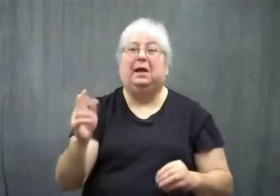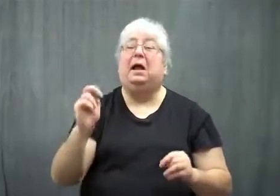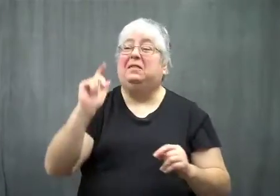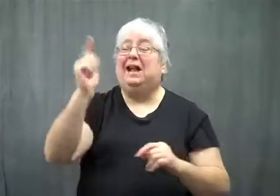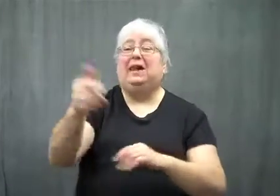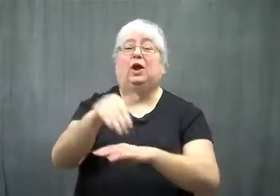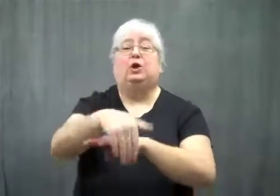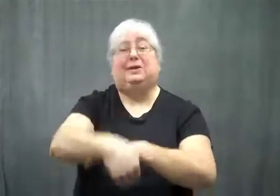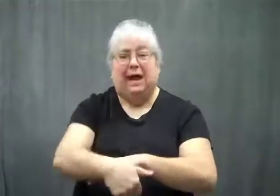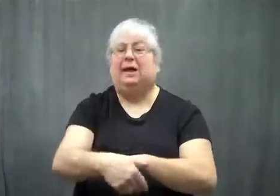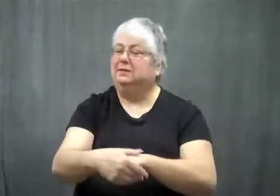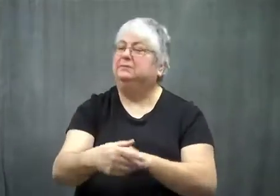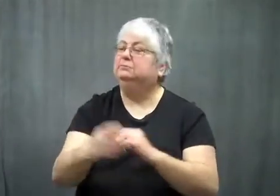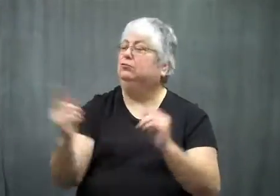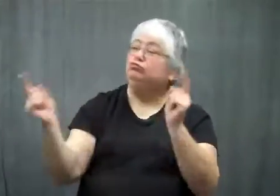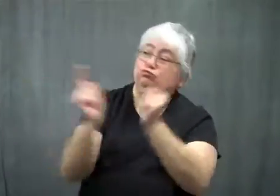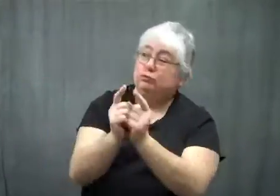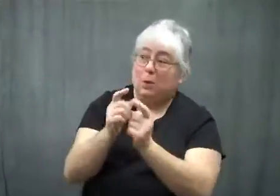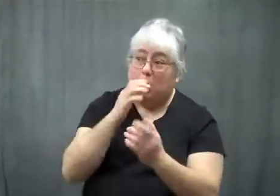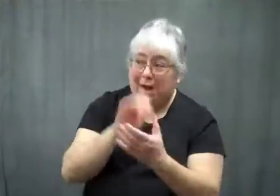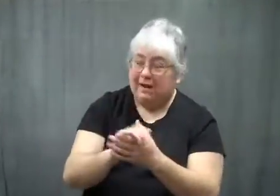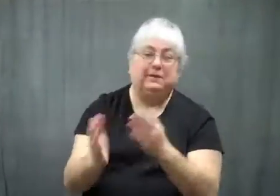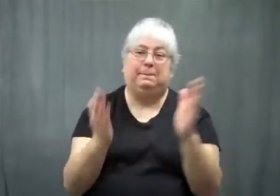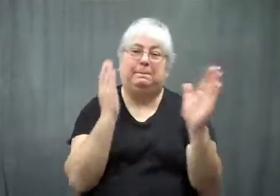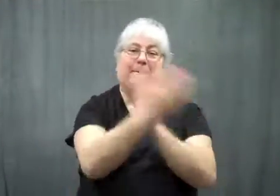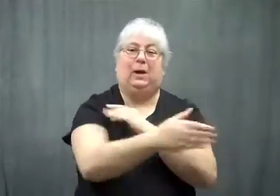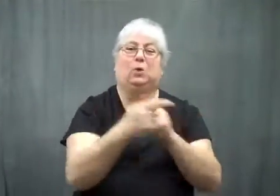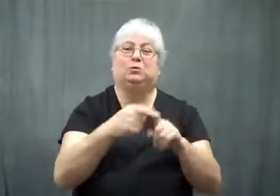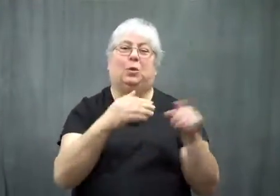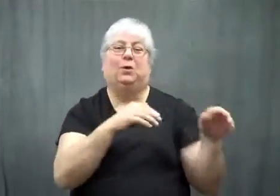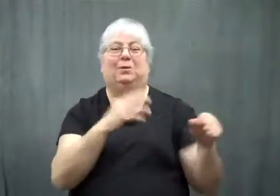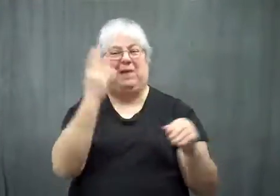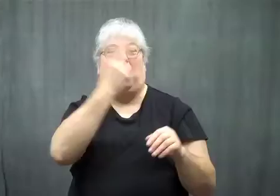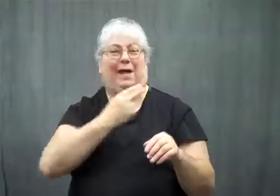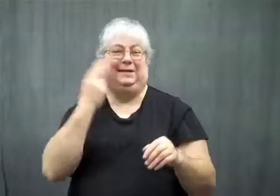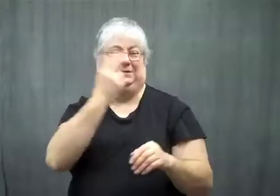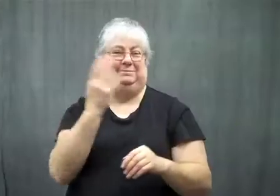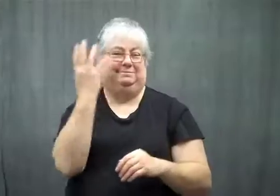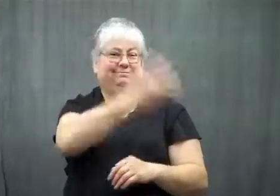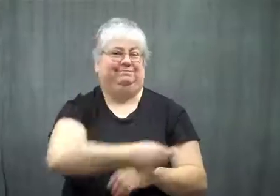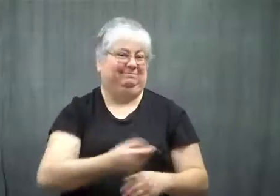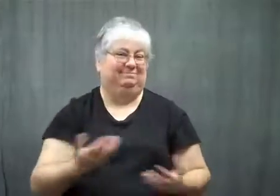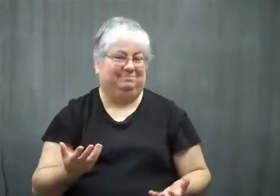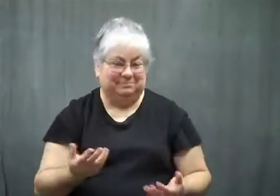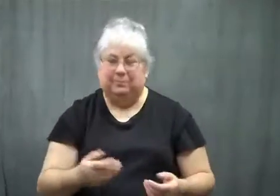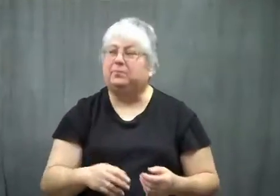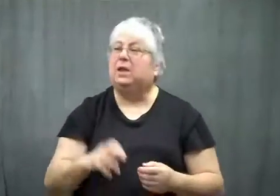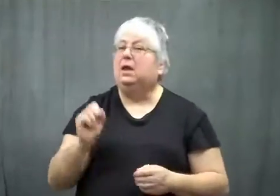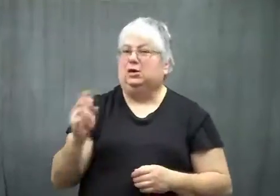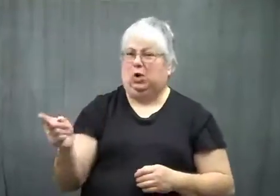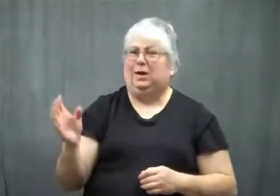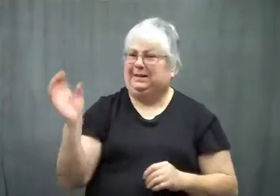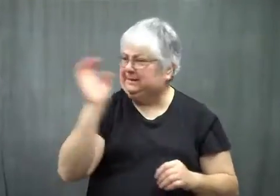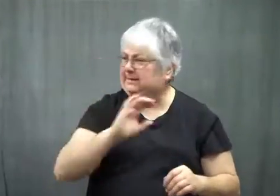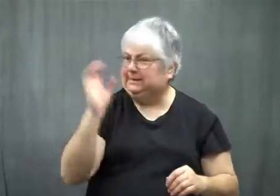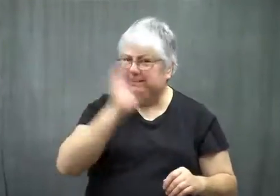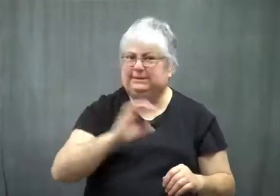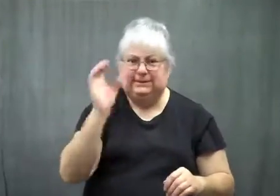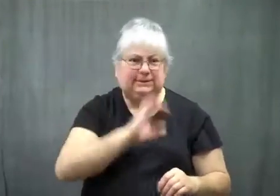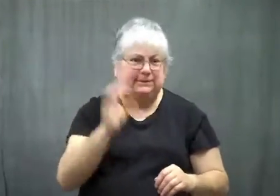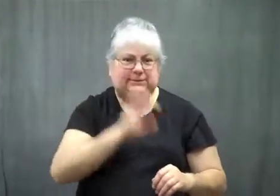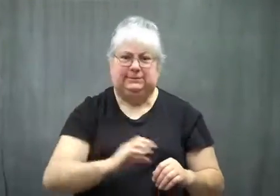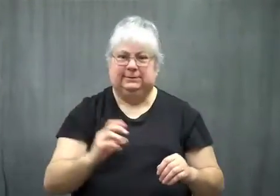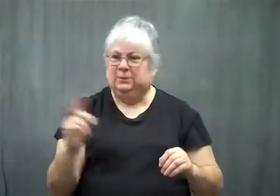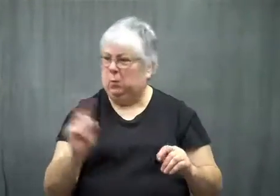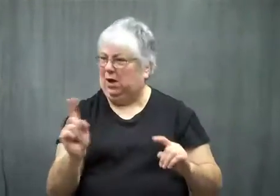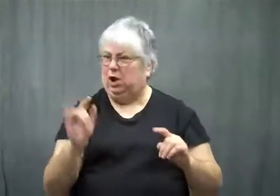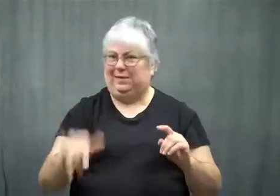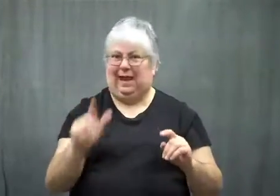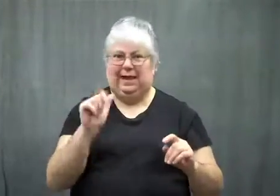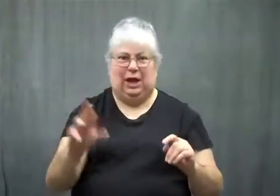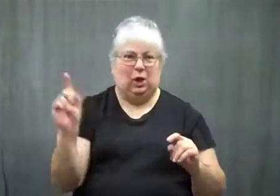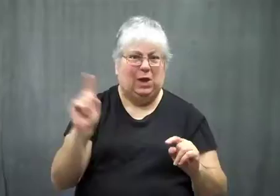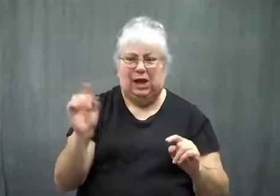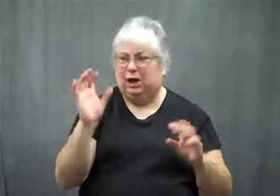Later that night, he met up with his wife and they went to Hawaii.